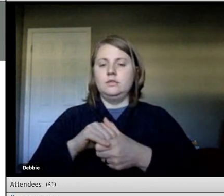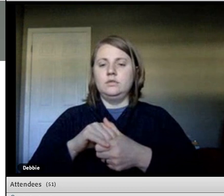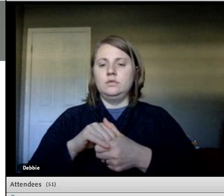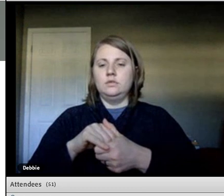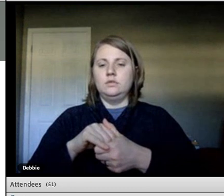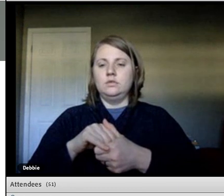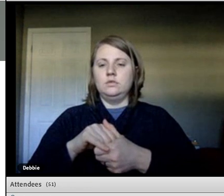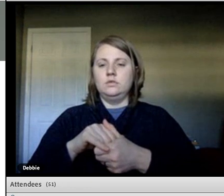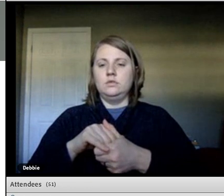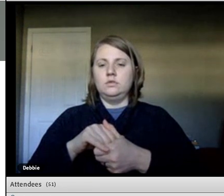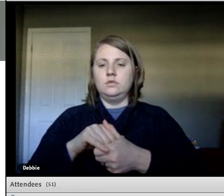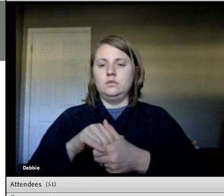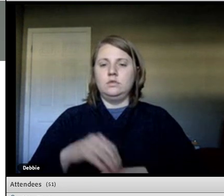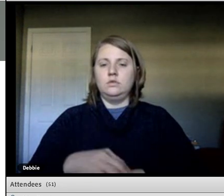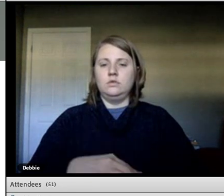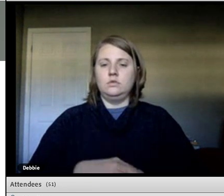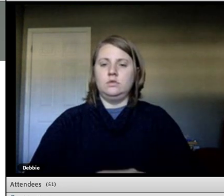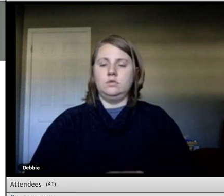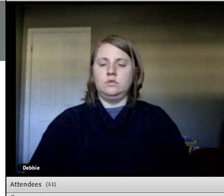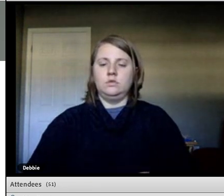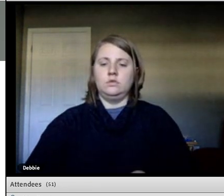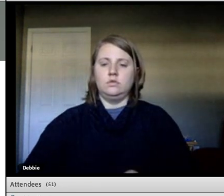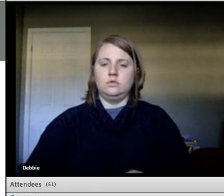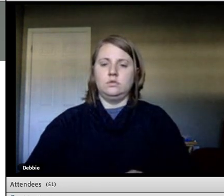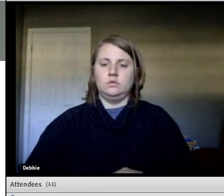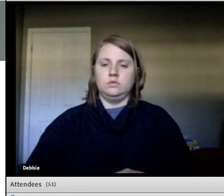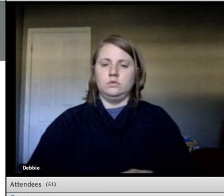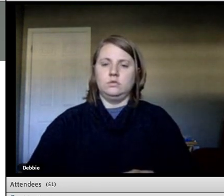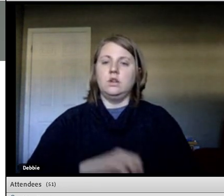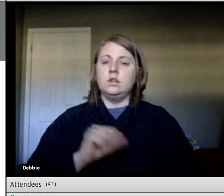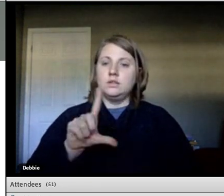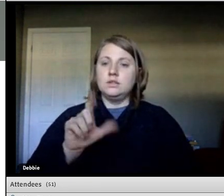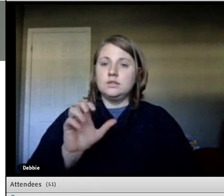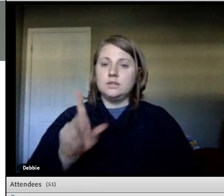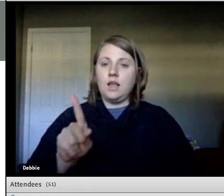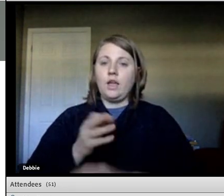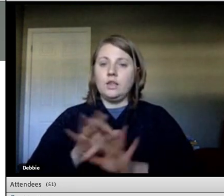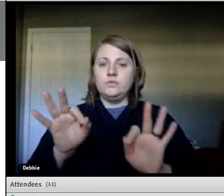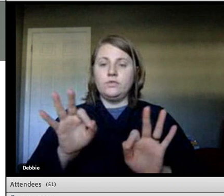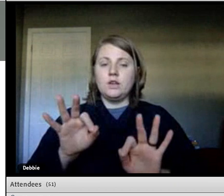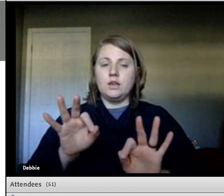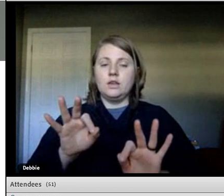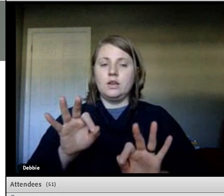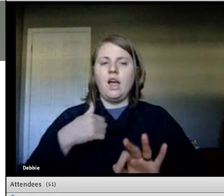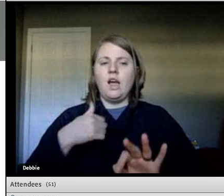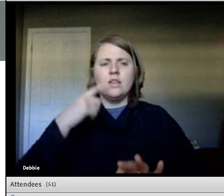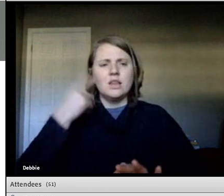Yep, Elizabeth. Slack is free for all intents and purposes. I think it's something like 100,000 messages,